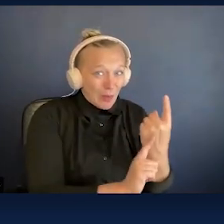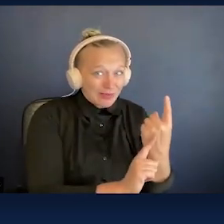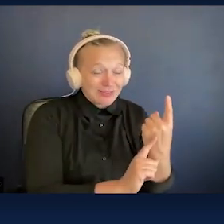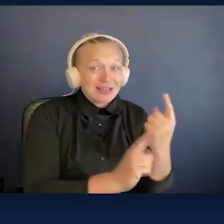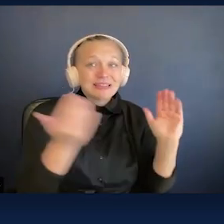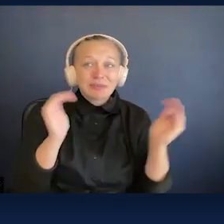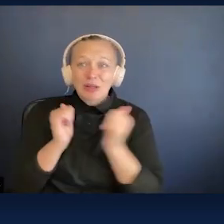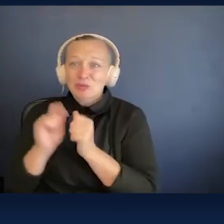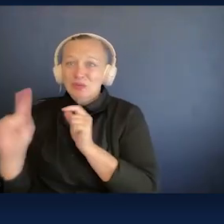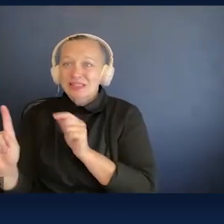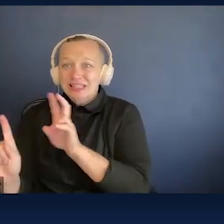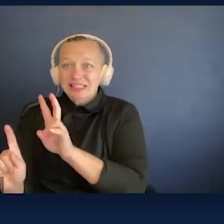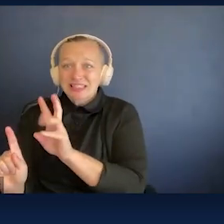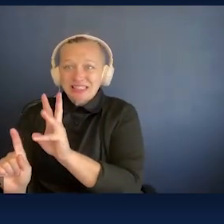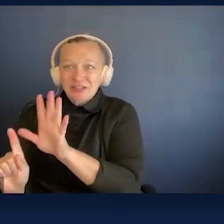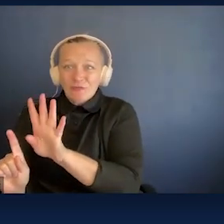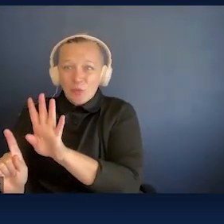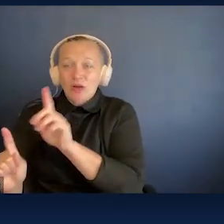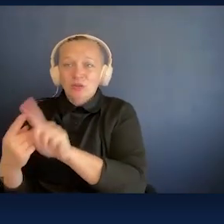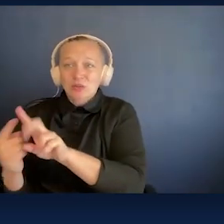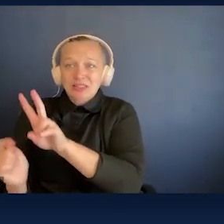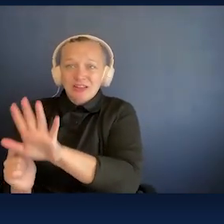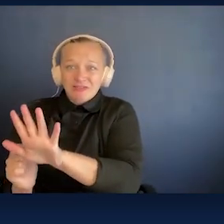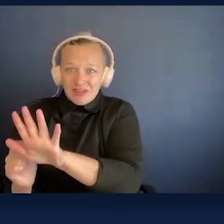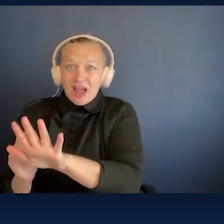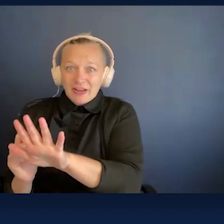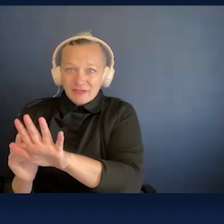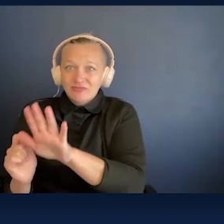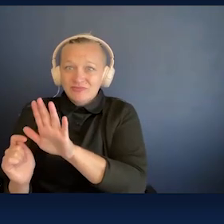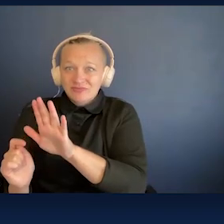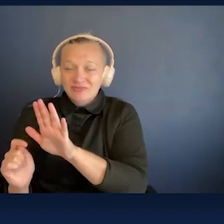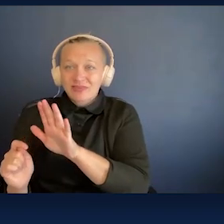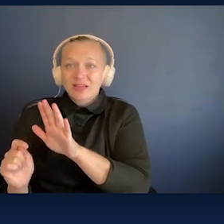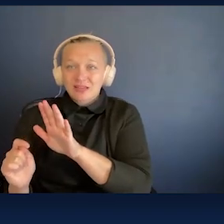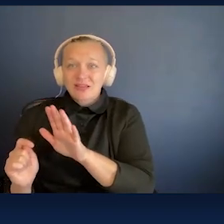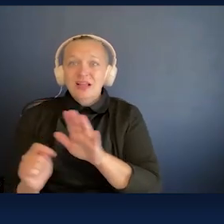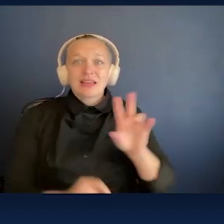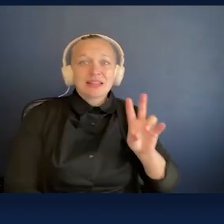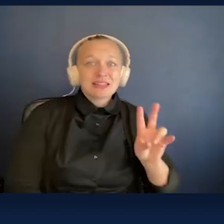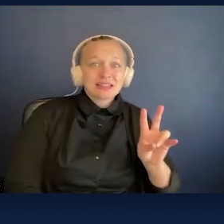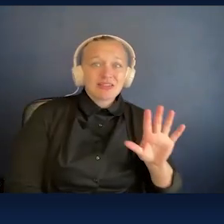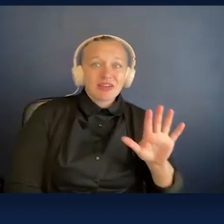non-CP group, and then the 75-plus CPs, uh, being compared to 75 plus non-CP.